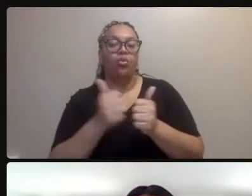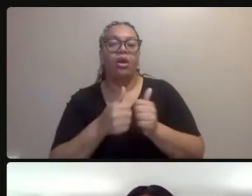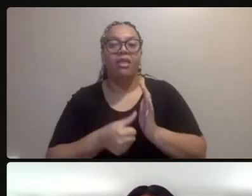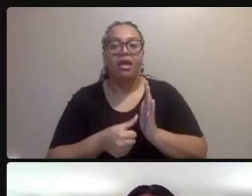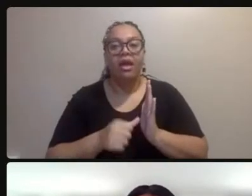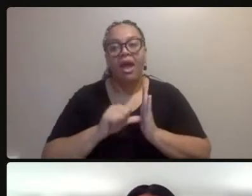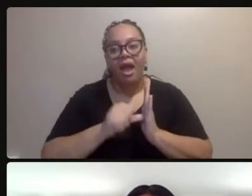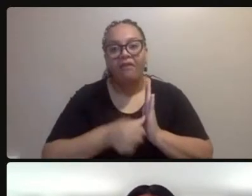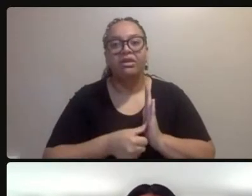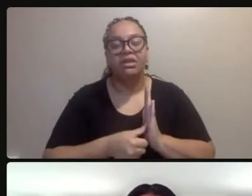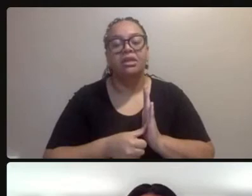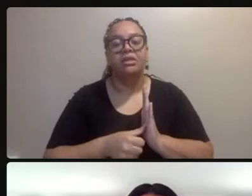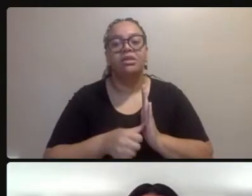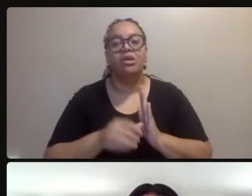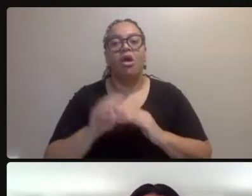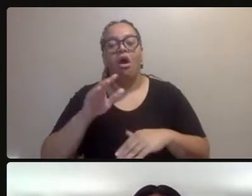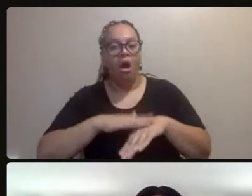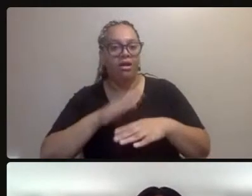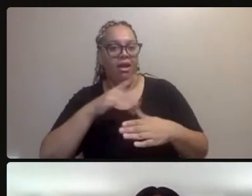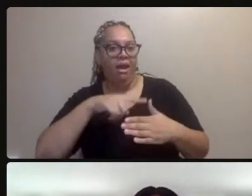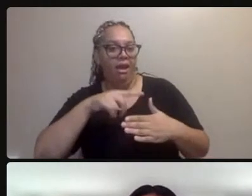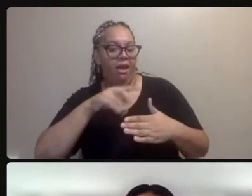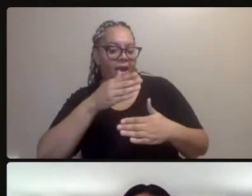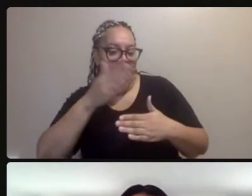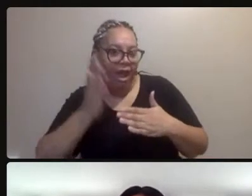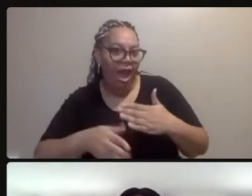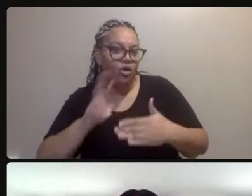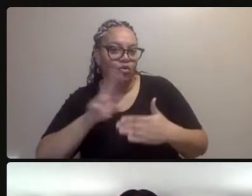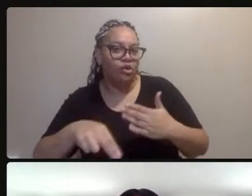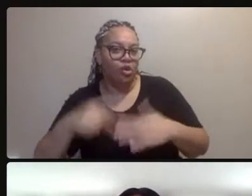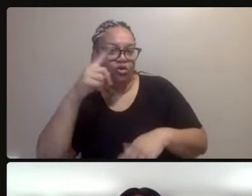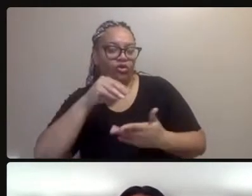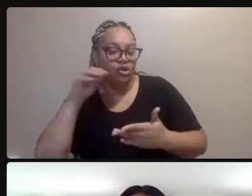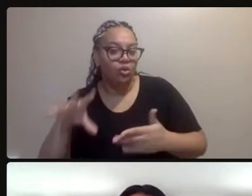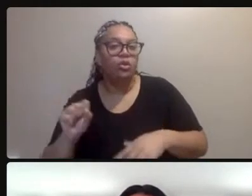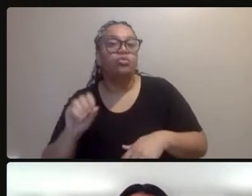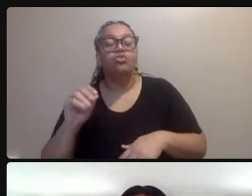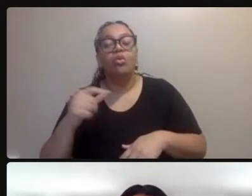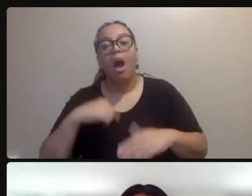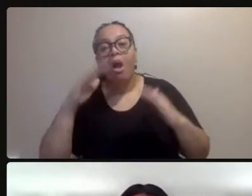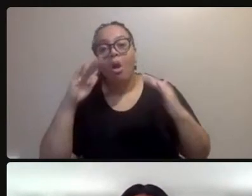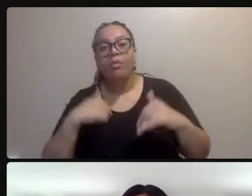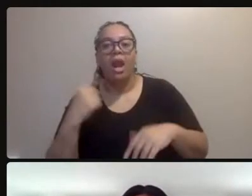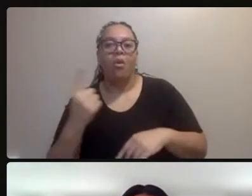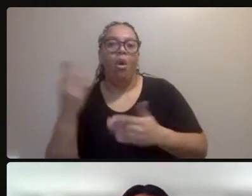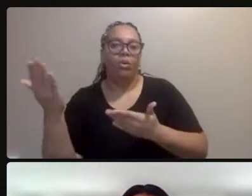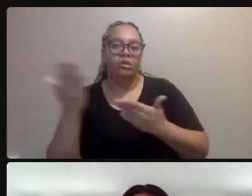BUT IN THE DOCUMENT BEING G7 IT STATES THE BOARD WILL GOVERN